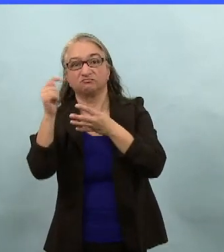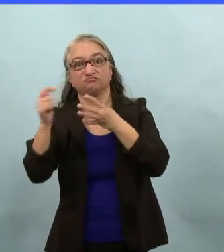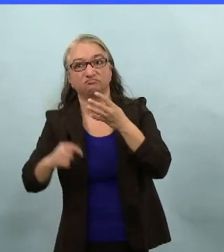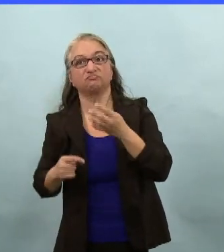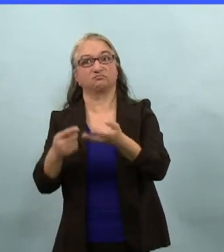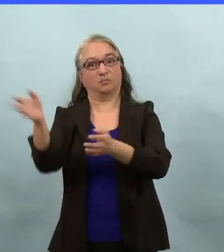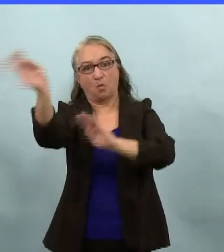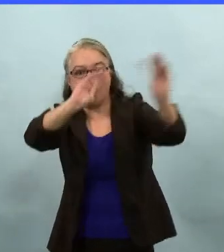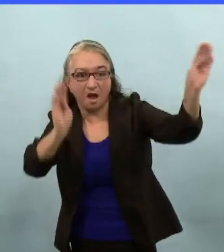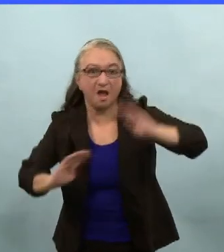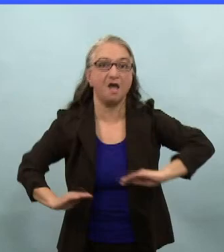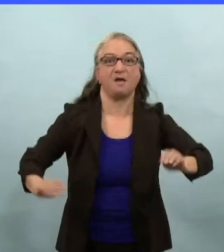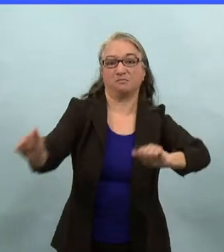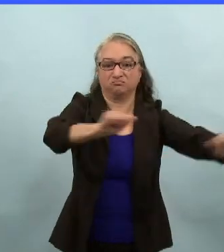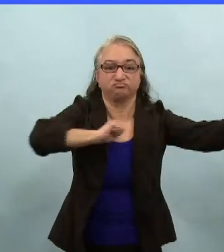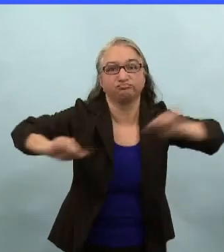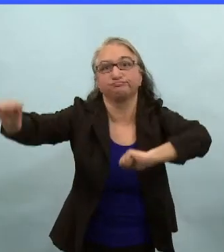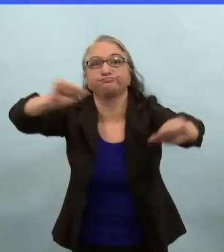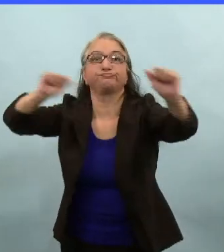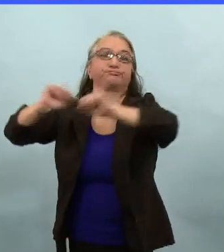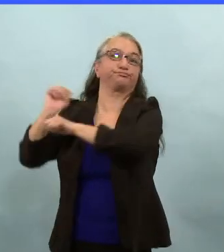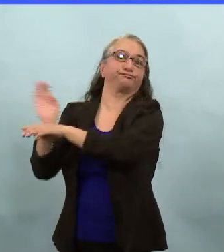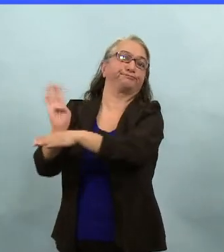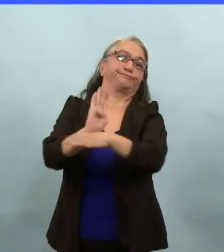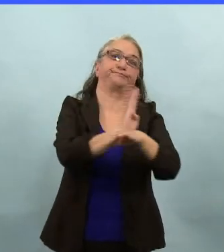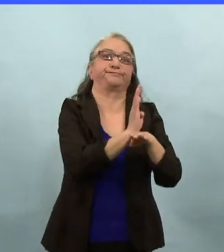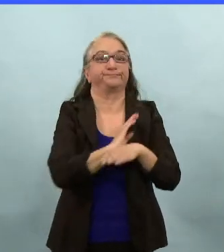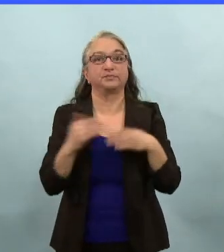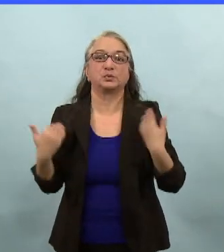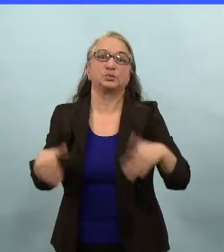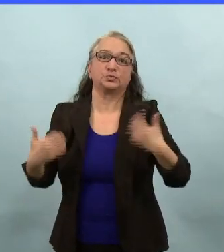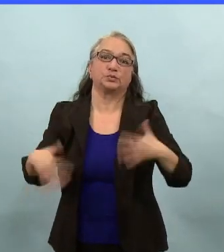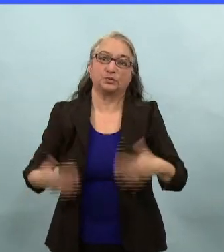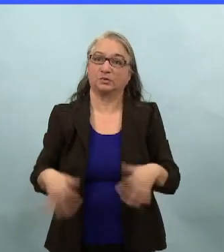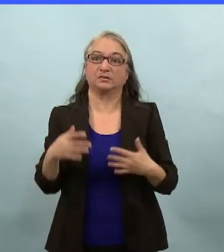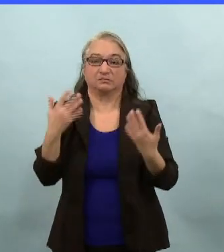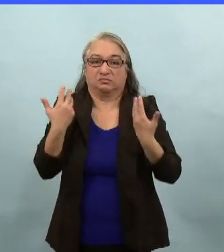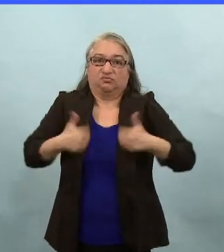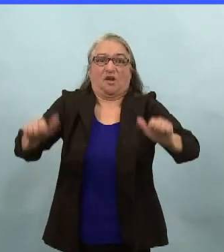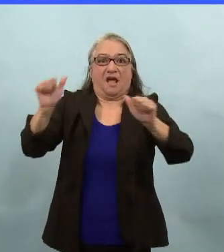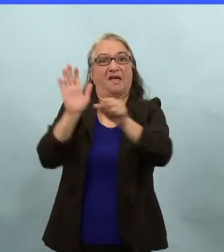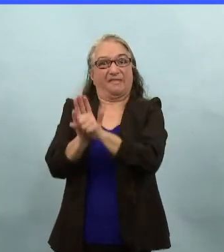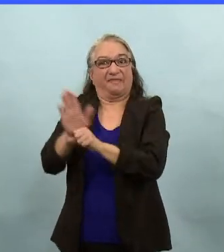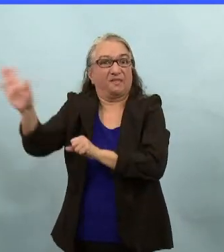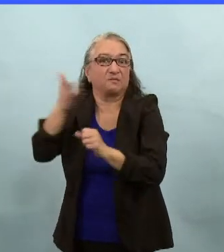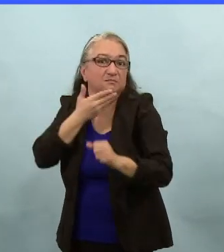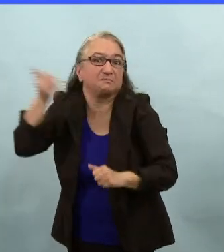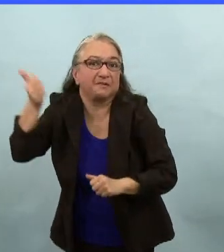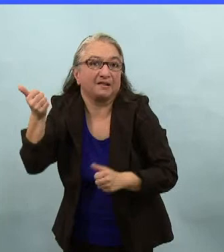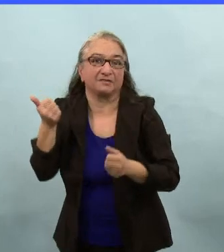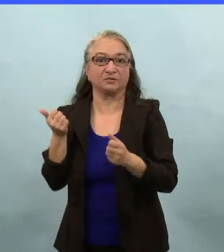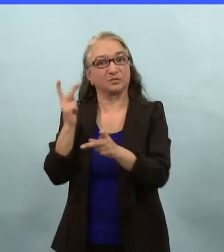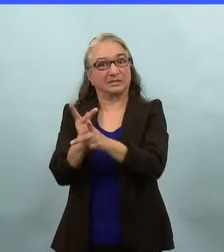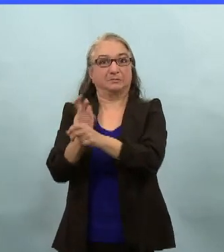and i want our health care workers to know that we value and appreciate you we are working with